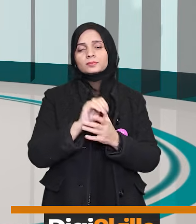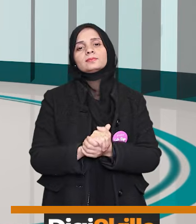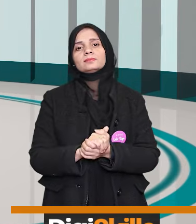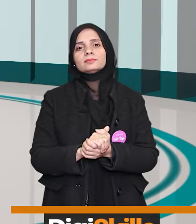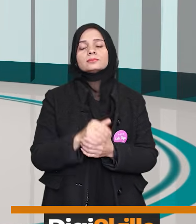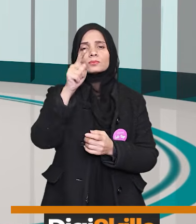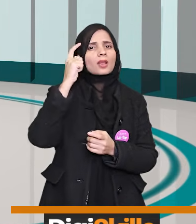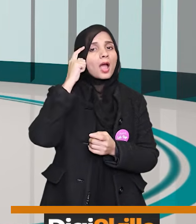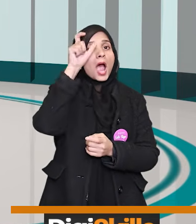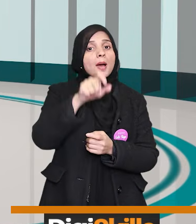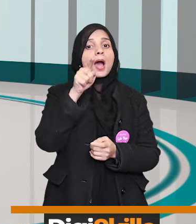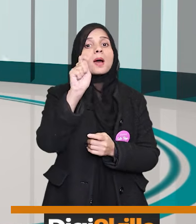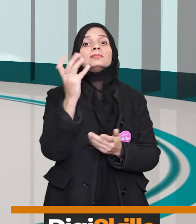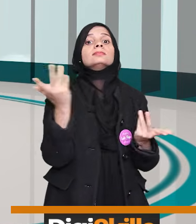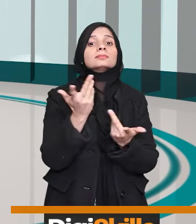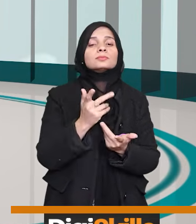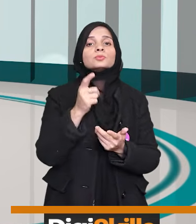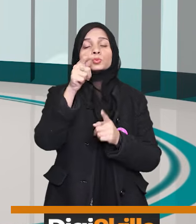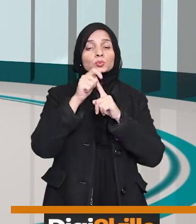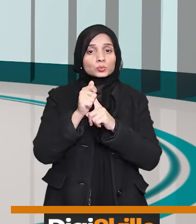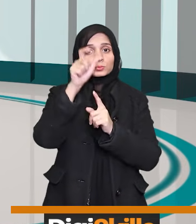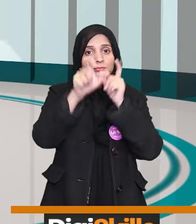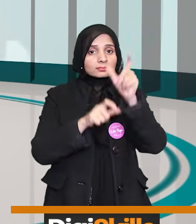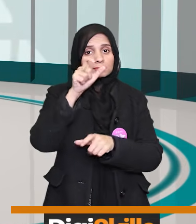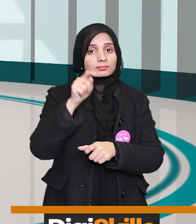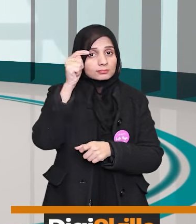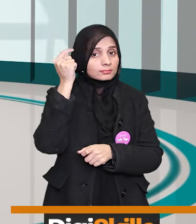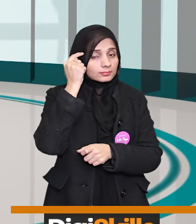Because once you get yourself, that what value you can give,